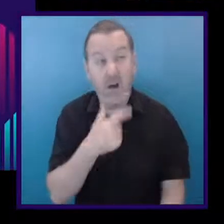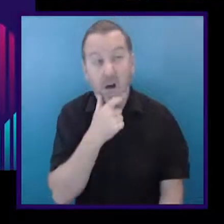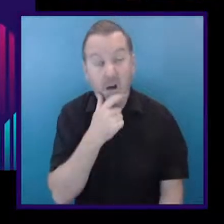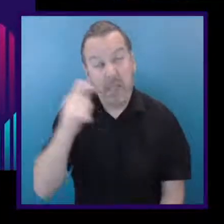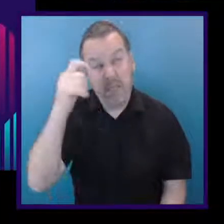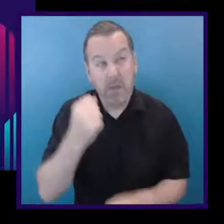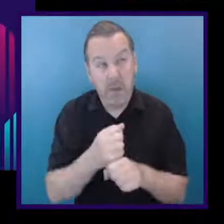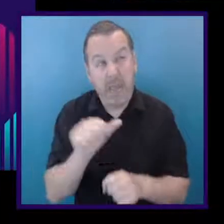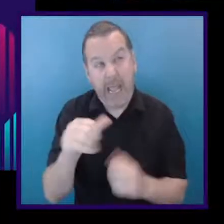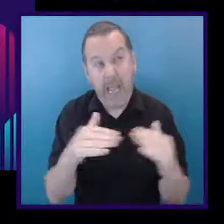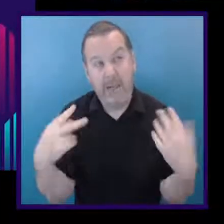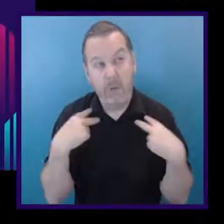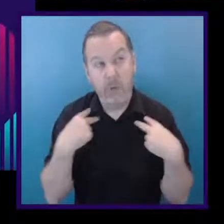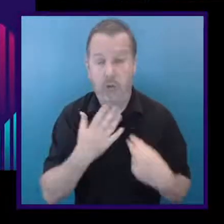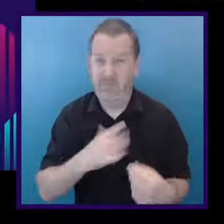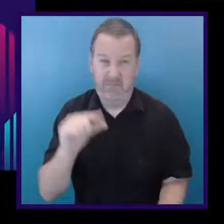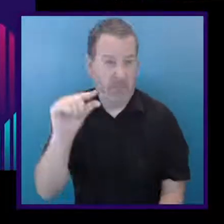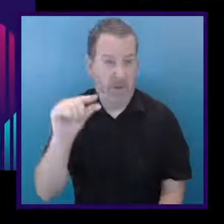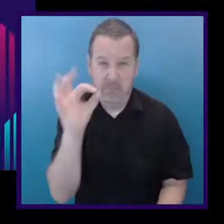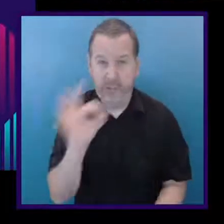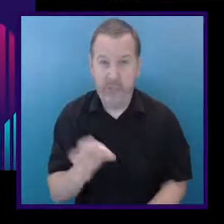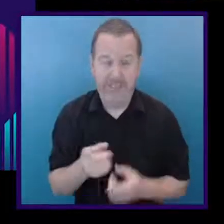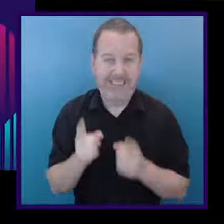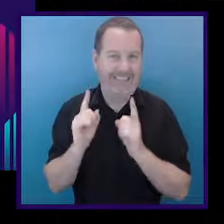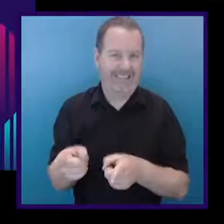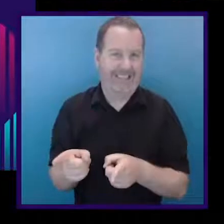So from this we can conclude that there is work to be done in careers education, information,